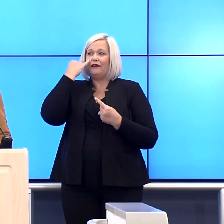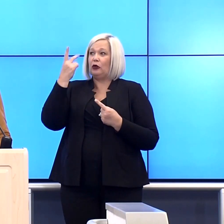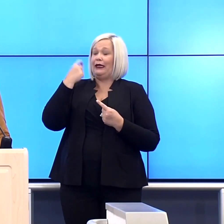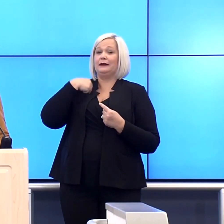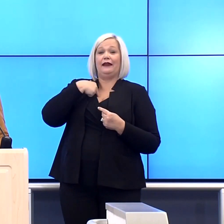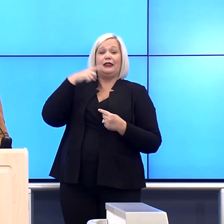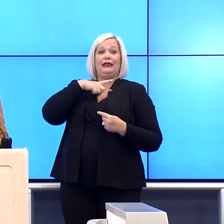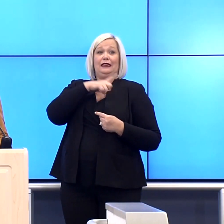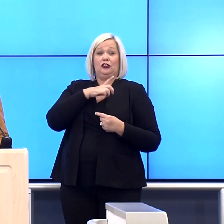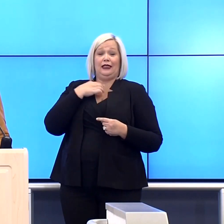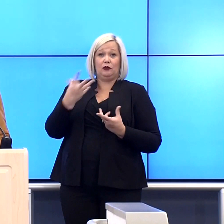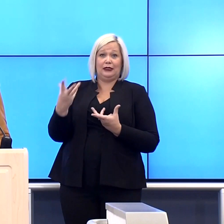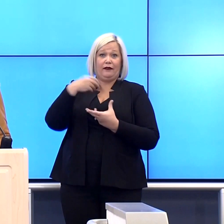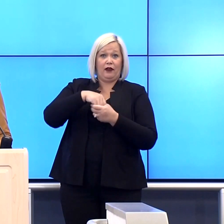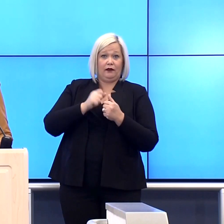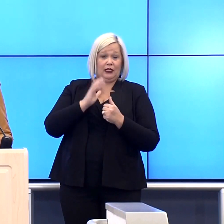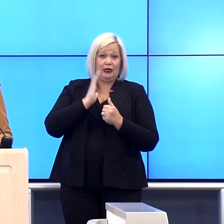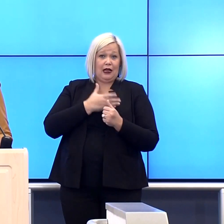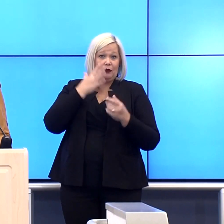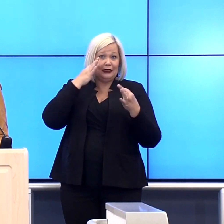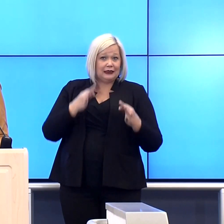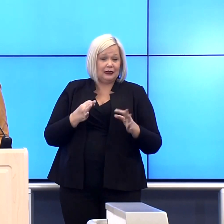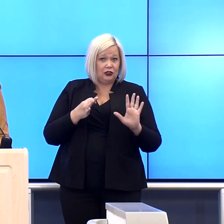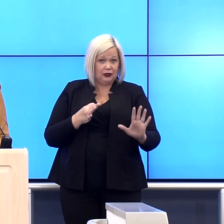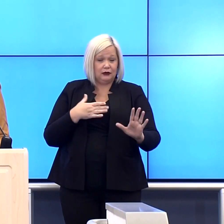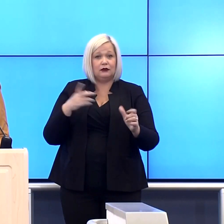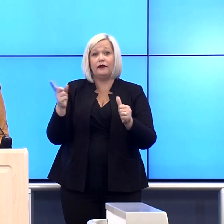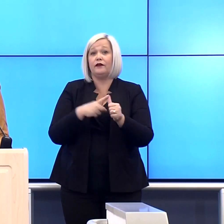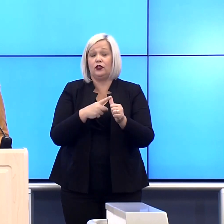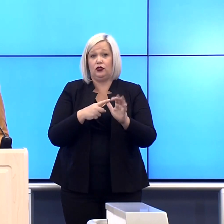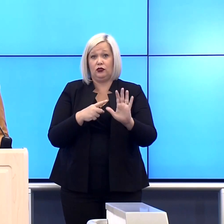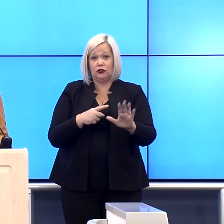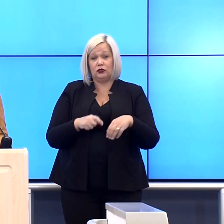BUT I THINK YOU WERE ASKING ABOUT WHETHER OR NOT THE ABOUT WHETHER OR NOT THE LEGISLATURE WAS INVOLVED. LEGISLATURE WAS INVOLVED. AND D I’LL START WITH THIS.